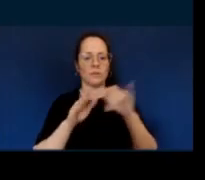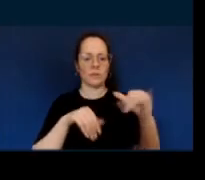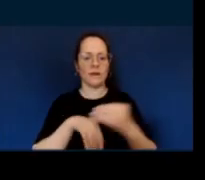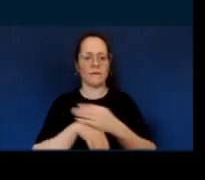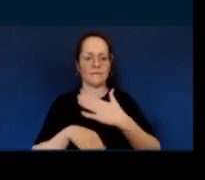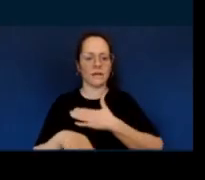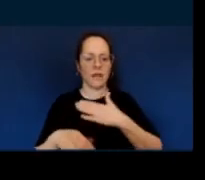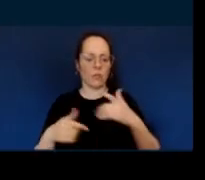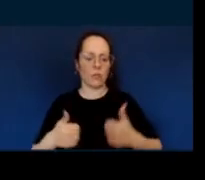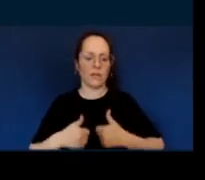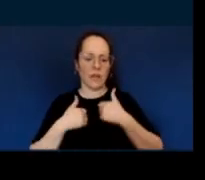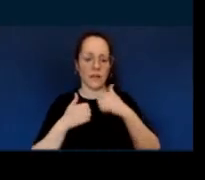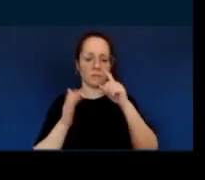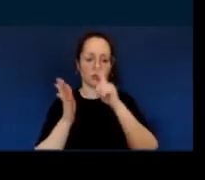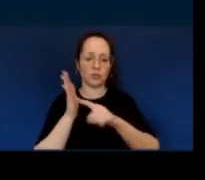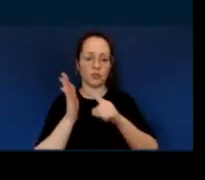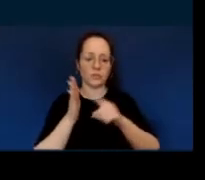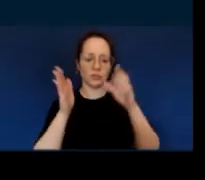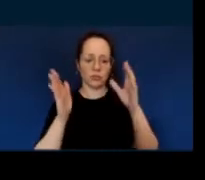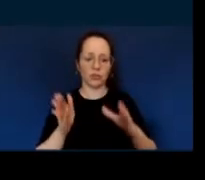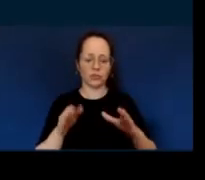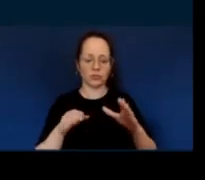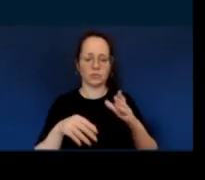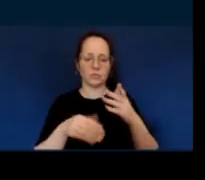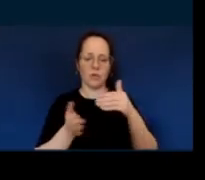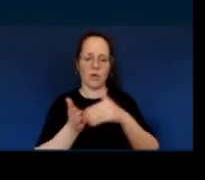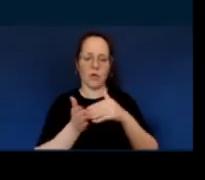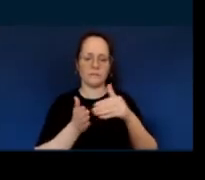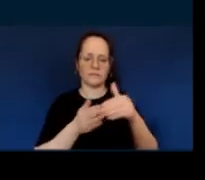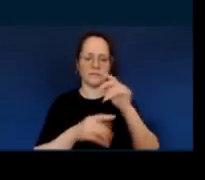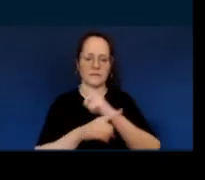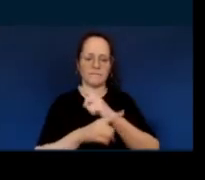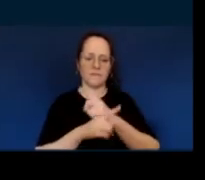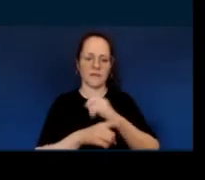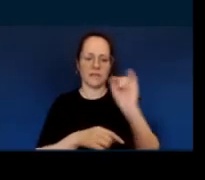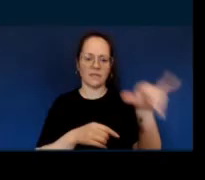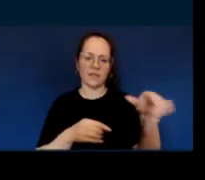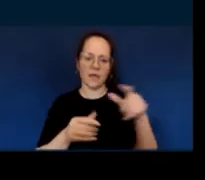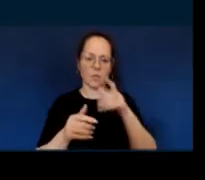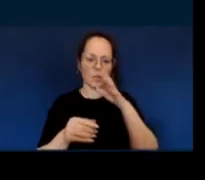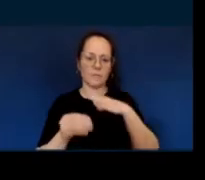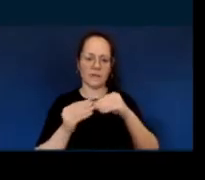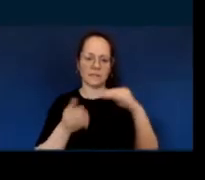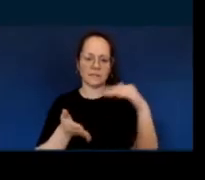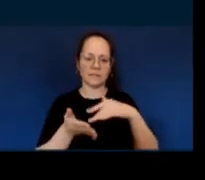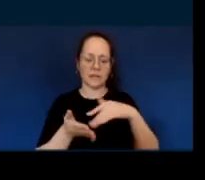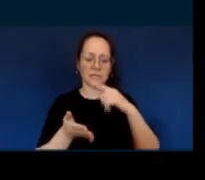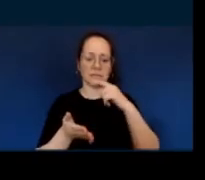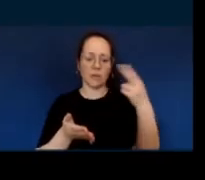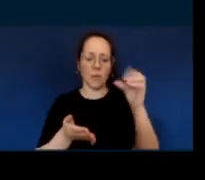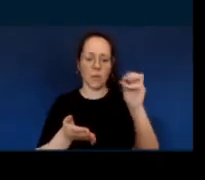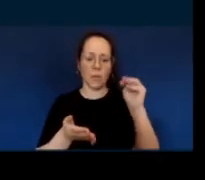RESEARCHERS HAVE OFTEN DEFENDED EXCLUSION OF WOMEN FROM STUDIES STAYING THAT HORMONAL CYCLES MAKE THEM TOO BIOLOGICAL